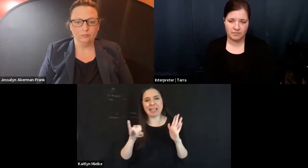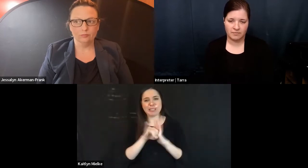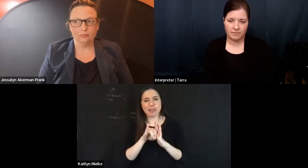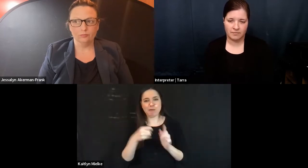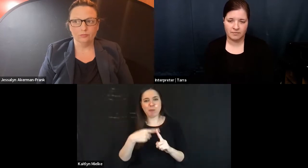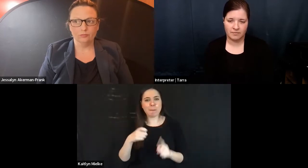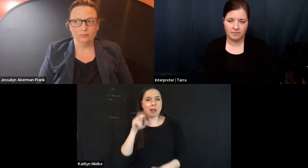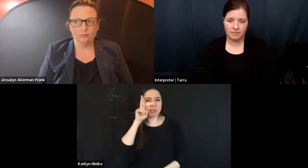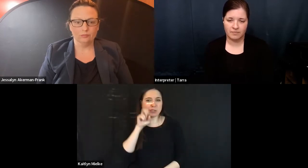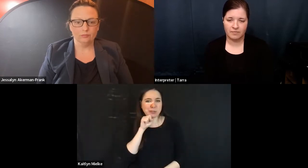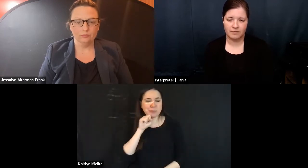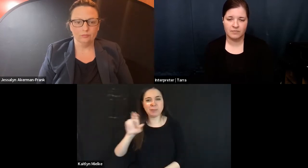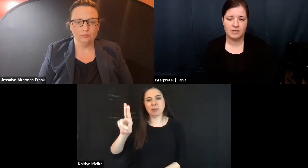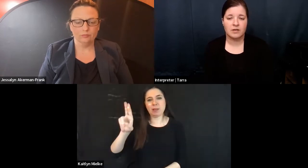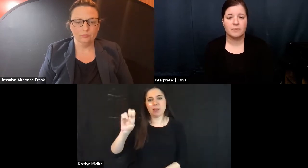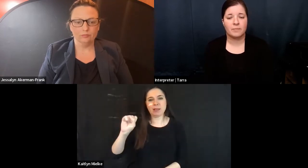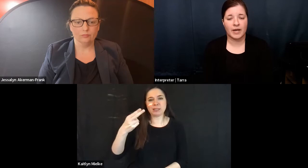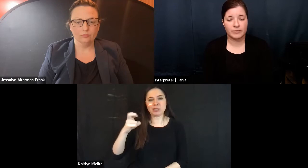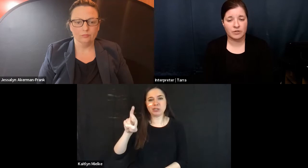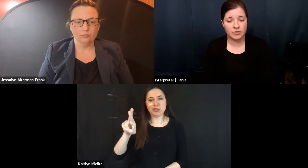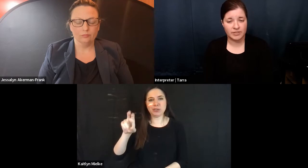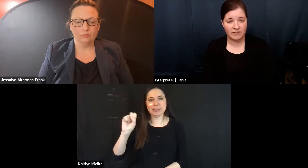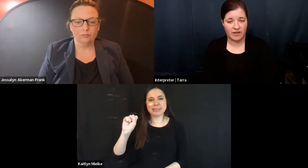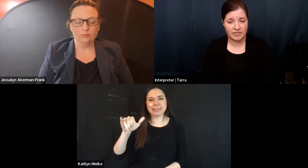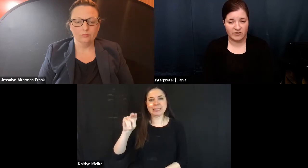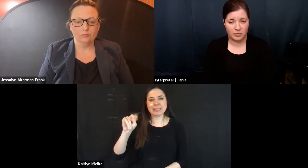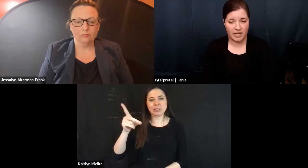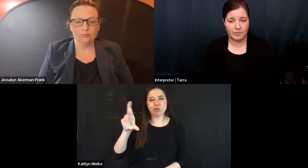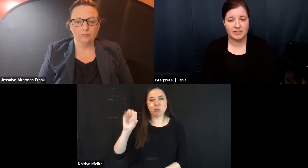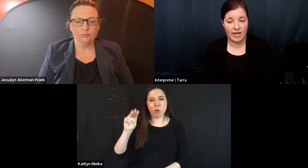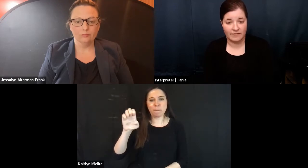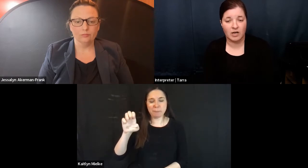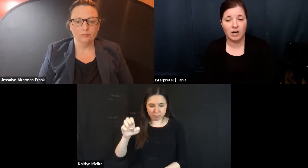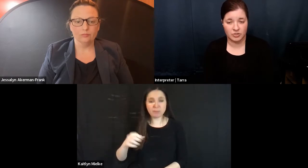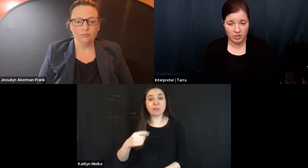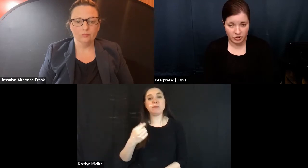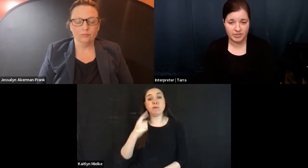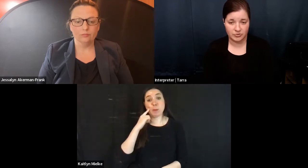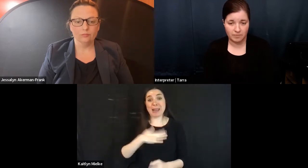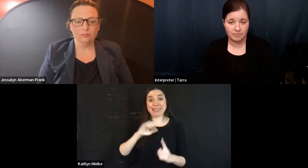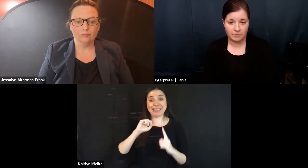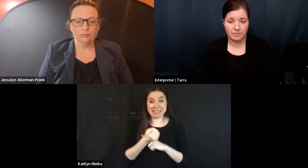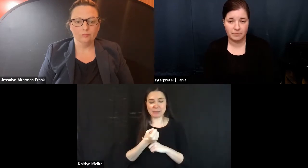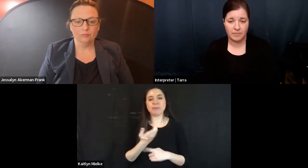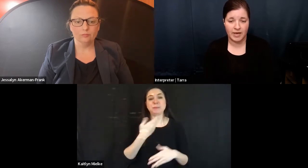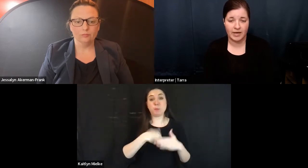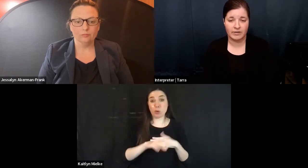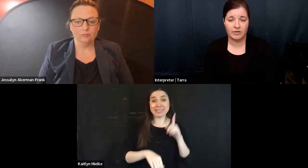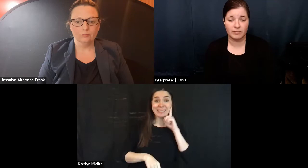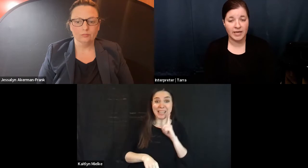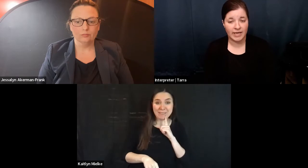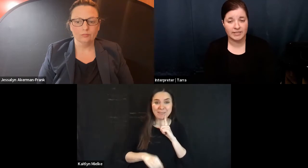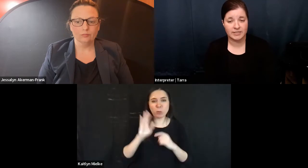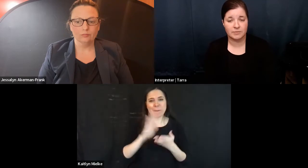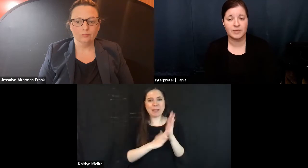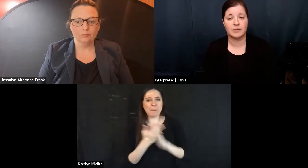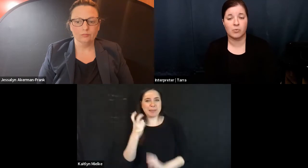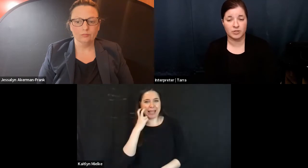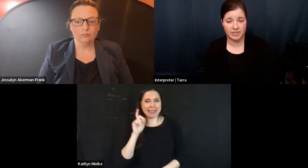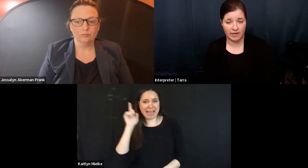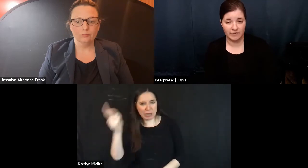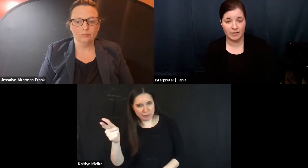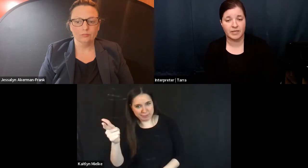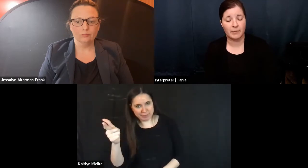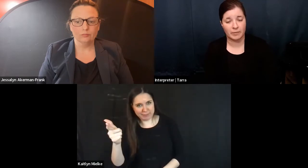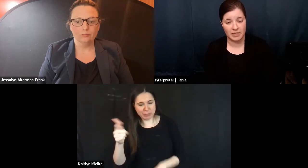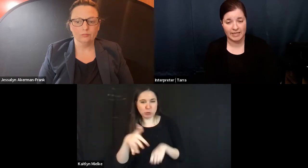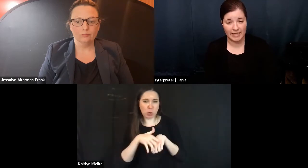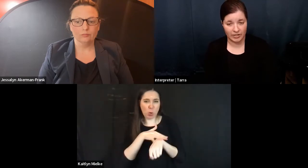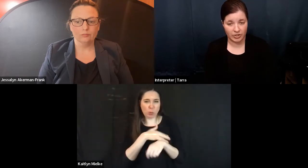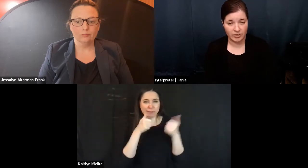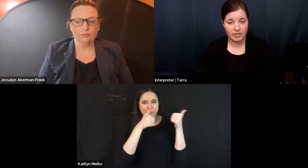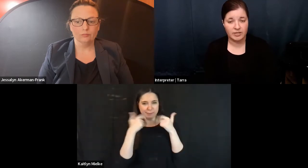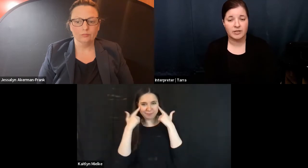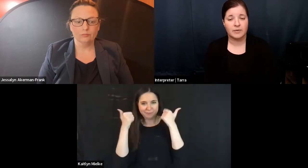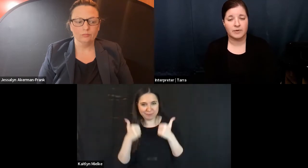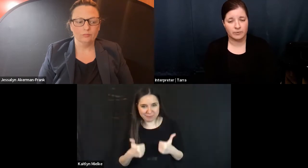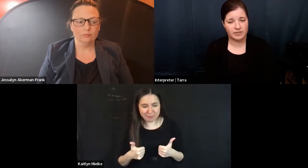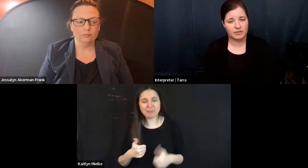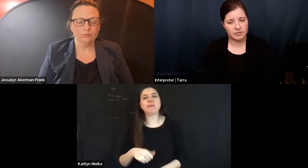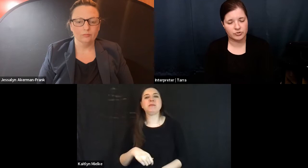I will use spoken English if I'm around family or folks that don't know sign language if I have to.